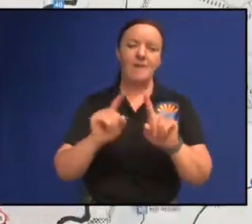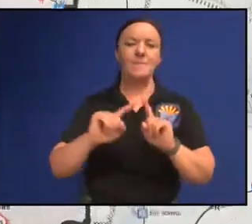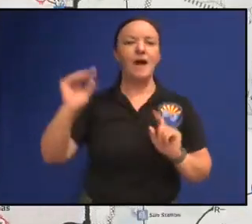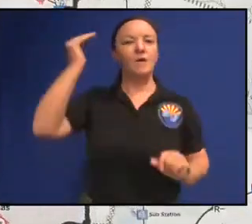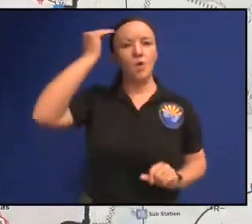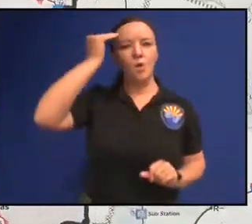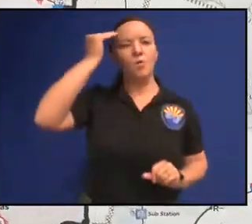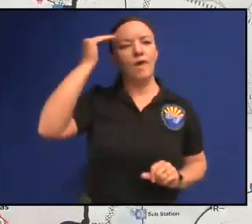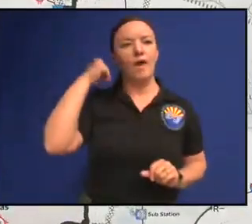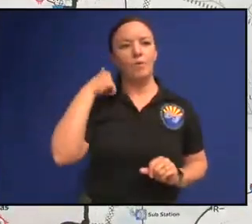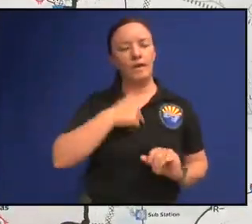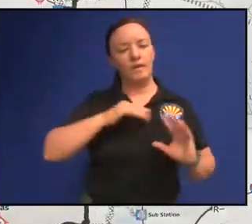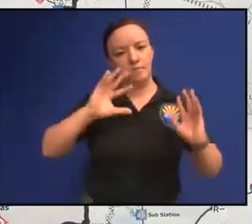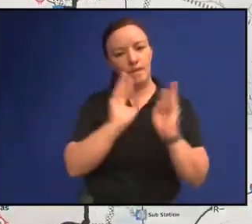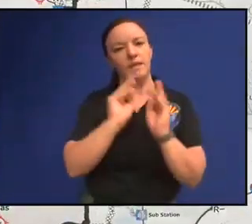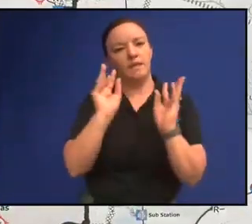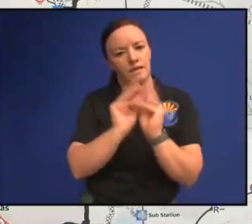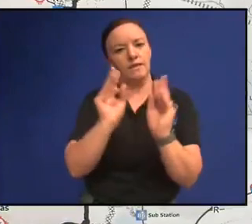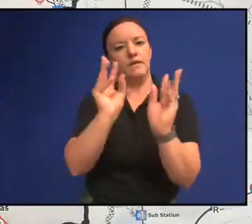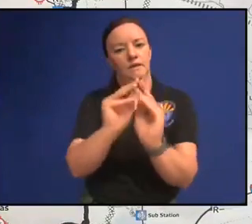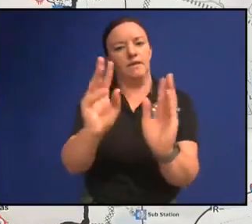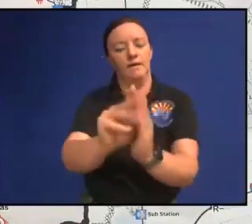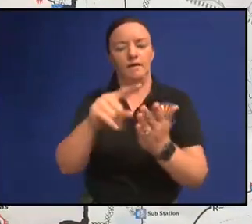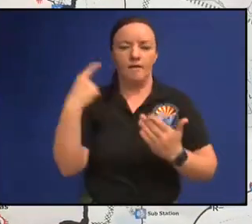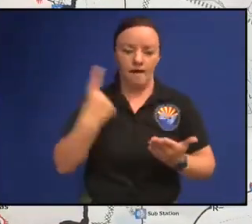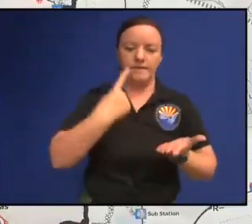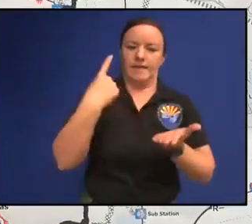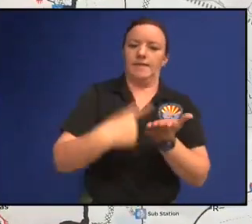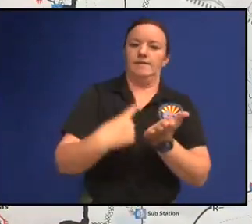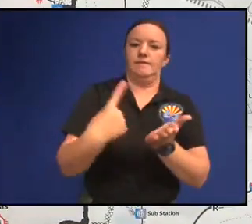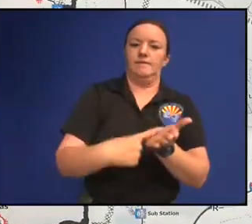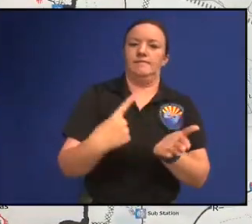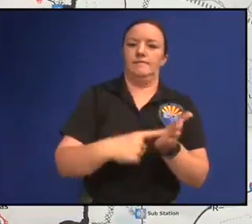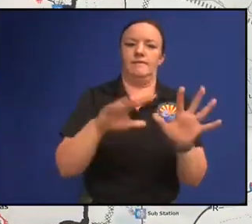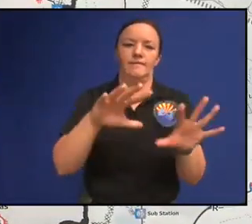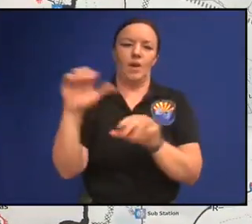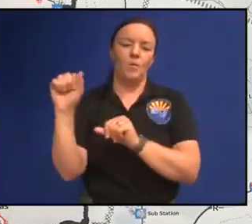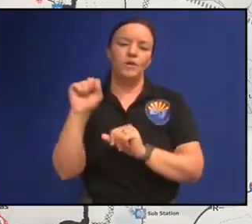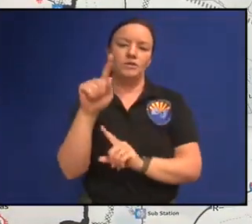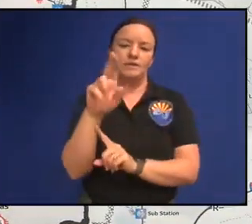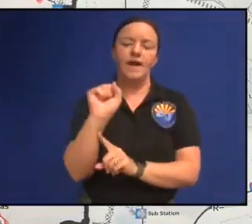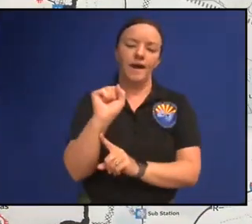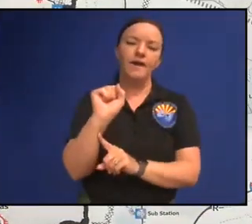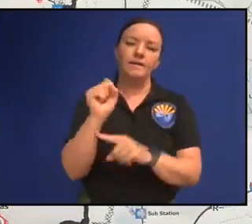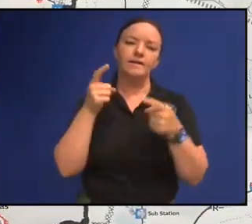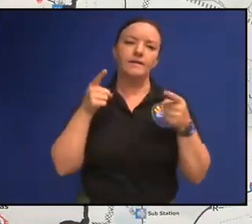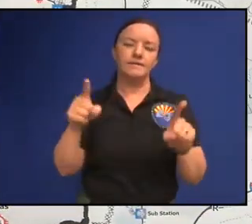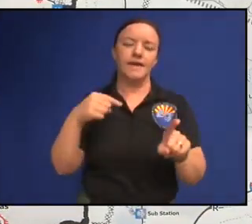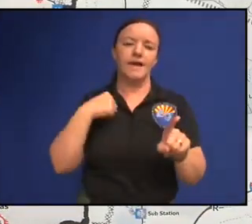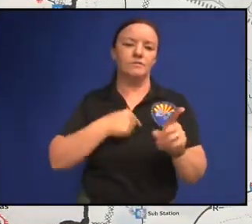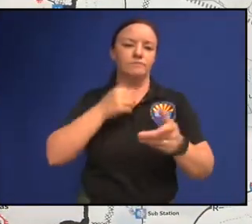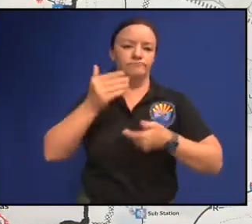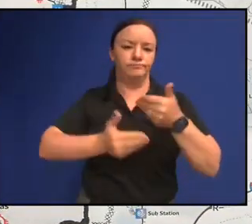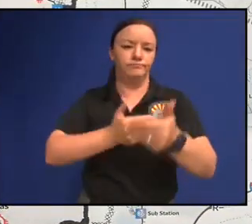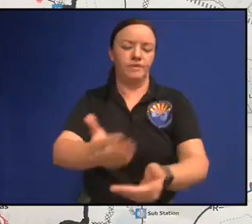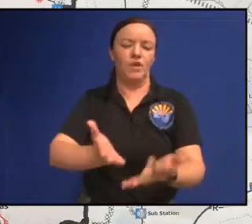EVACUATION STATUSES AS WE CONTINUE TO GO THROUGH THIS INCIDENT AND IT'S BEEN A WHILE NOW, MR. MORRIS, BUT I